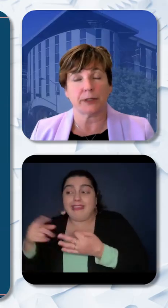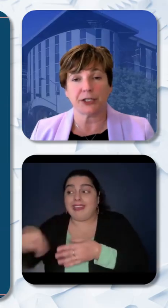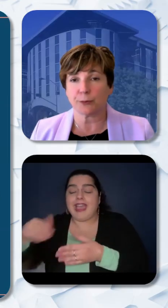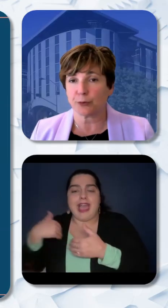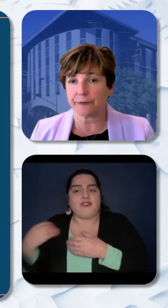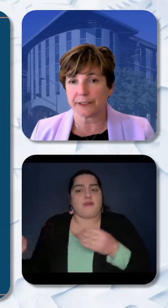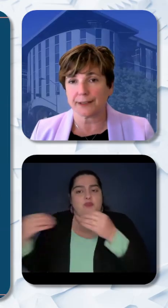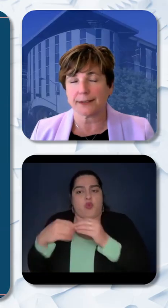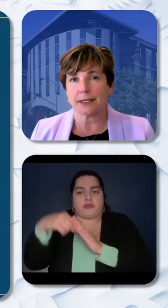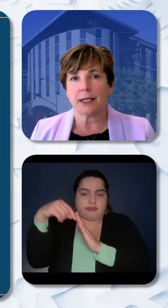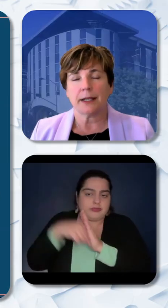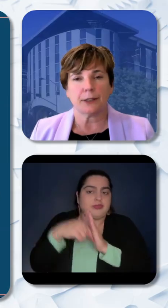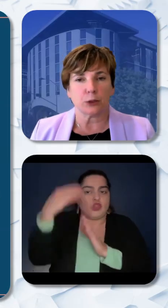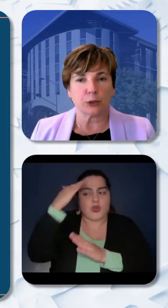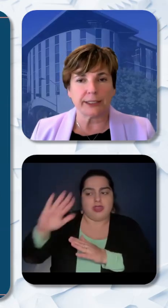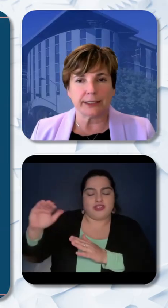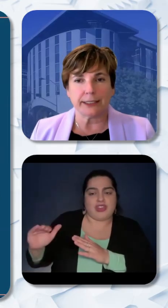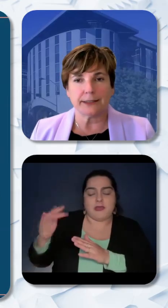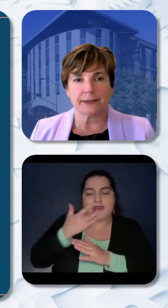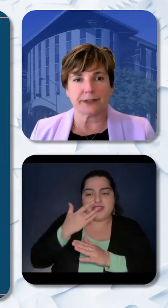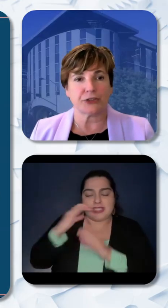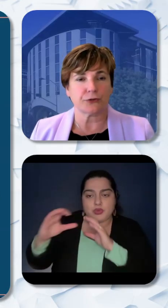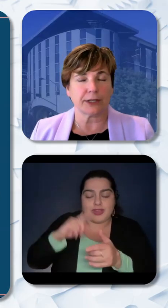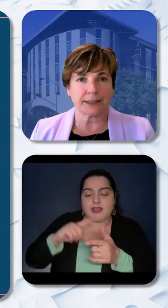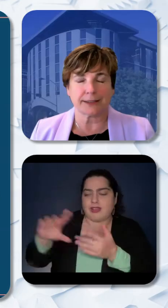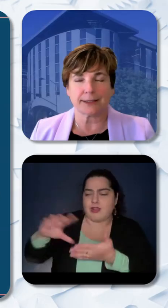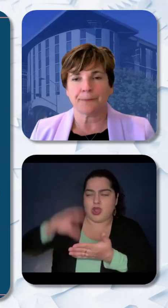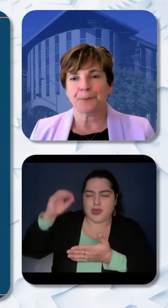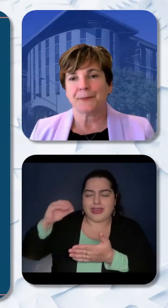communication preferences, their learning needs, their strengths,